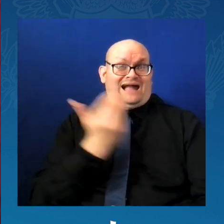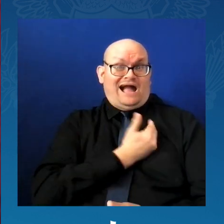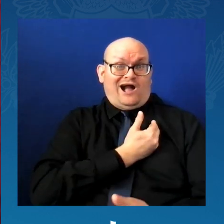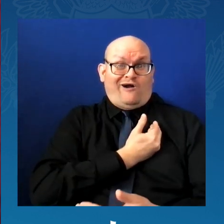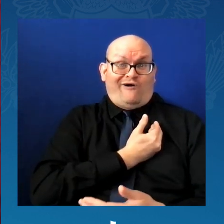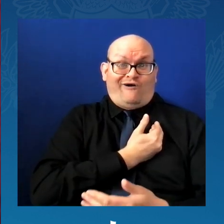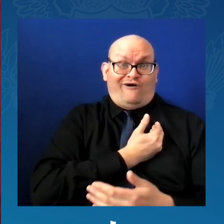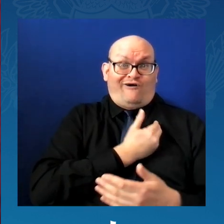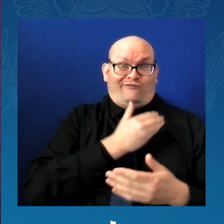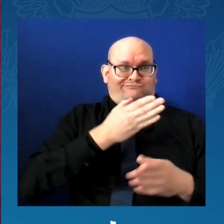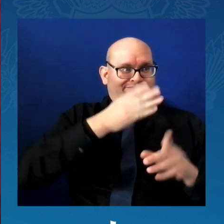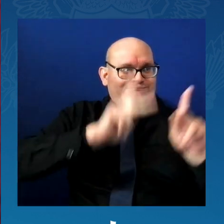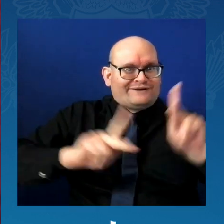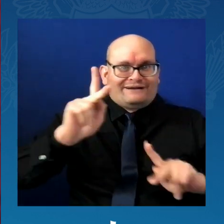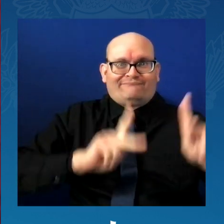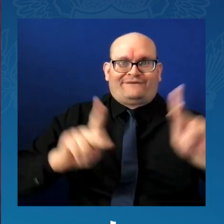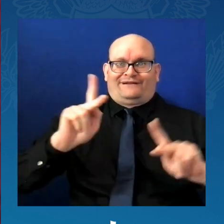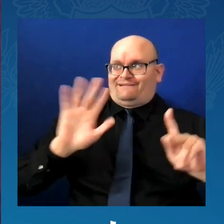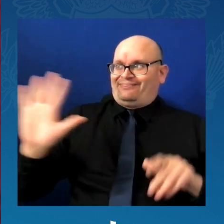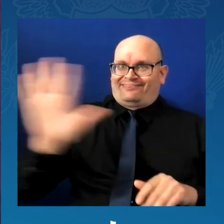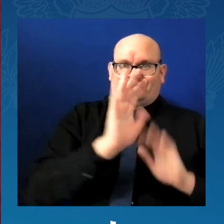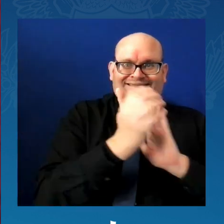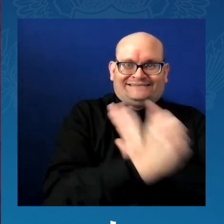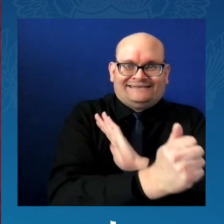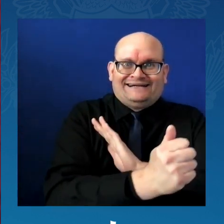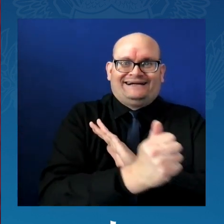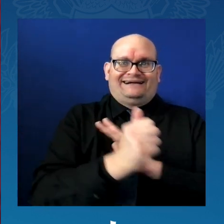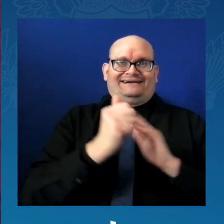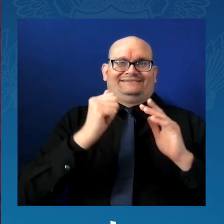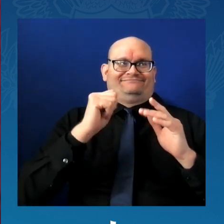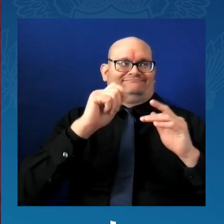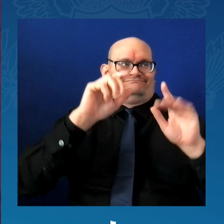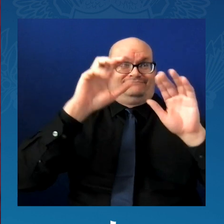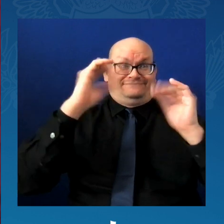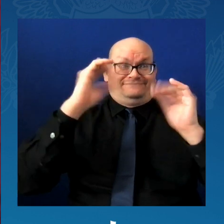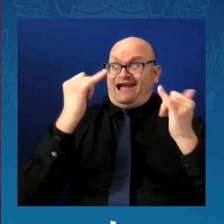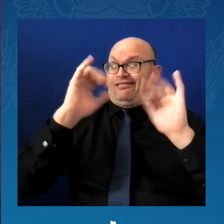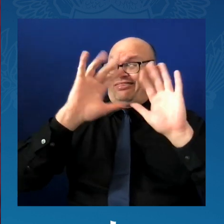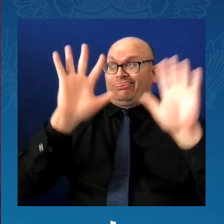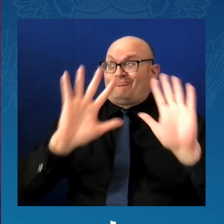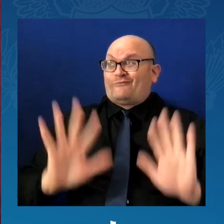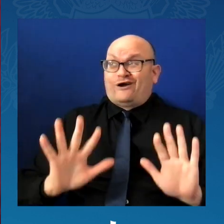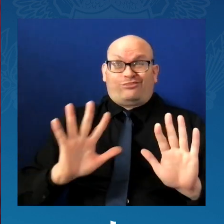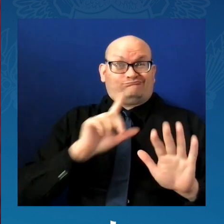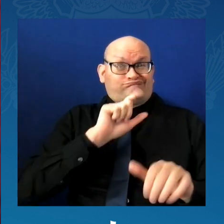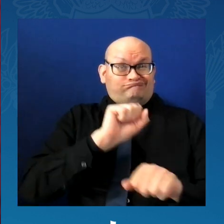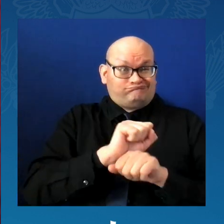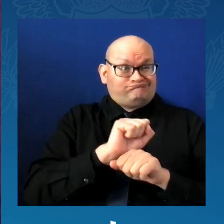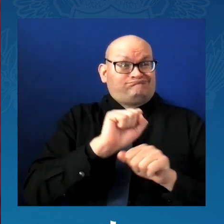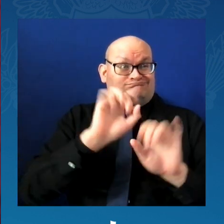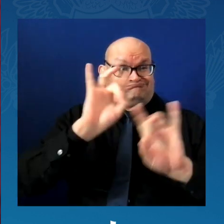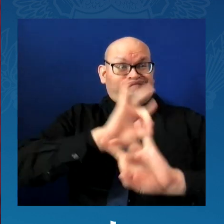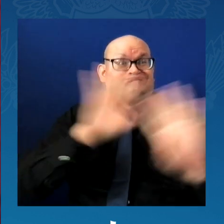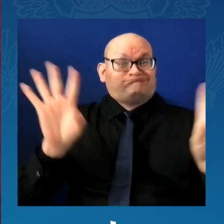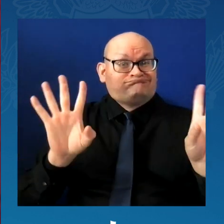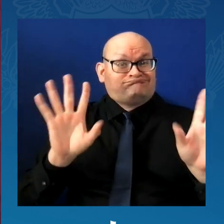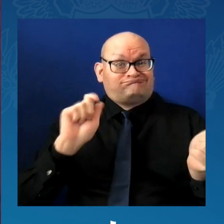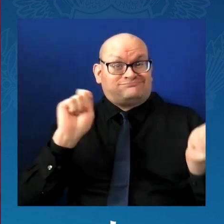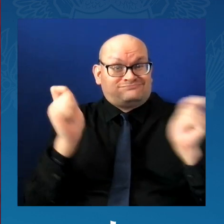Climate crisis. National security. Growing our economy. And uncovering the mysteries of space. Thank you, Madam Vice President. The Vice President: And I thank you.